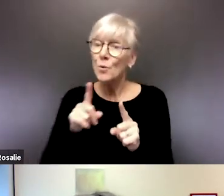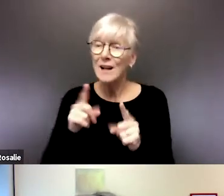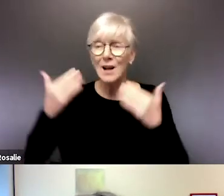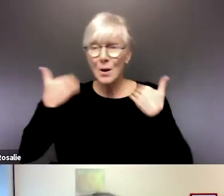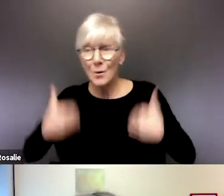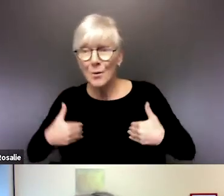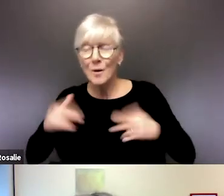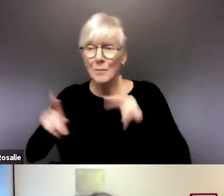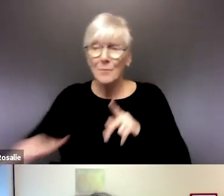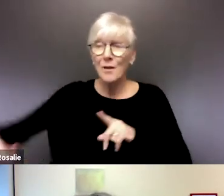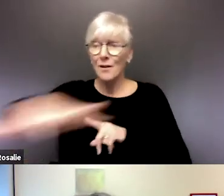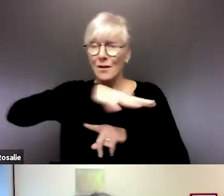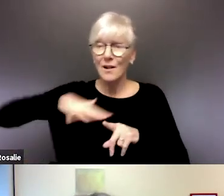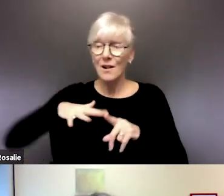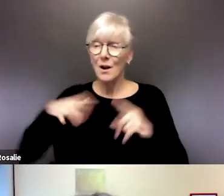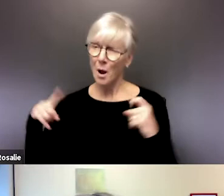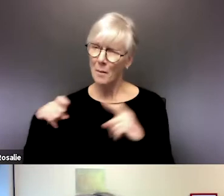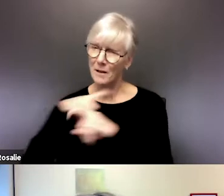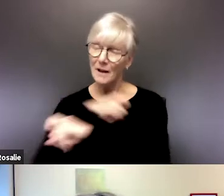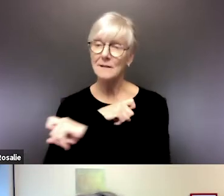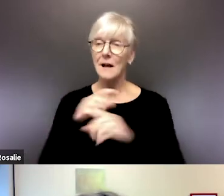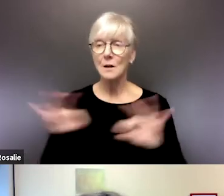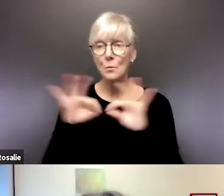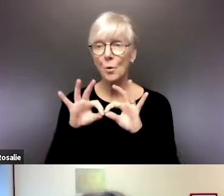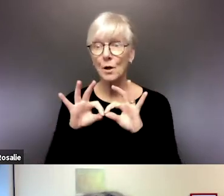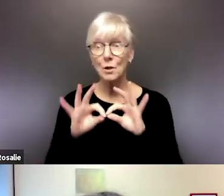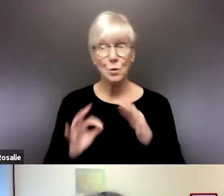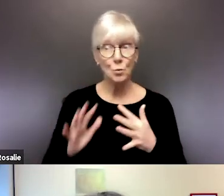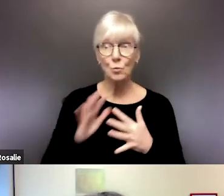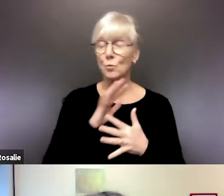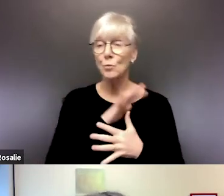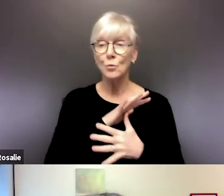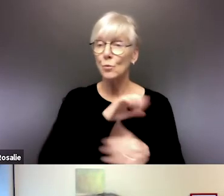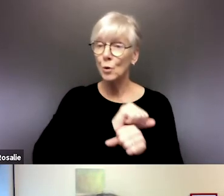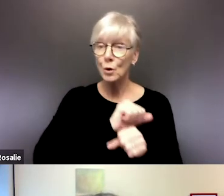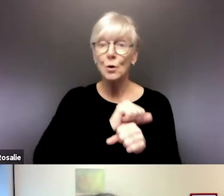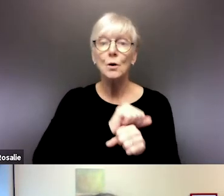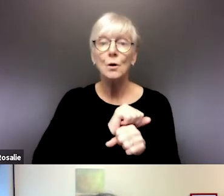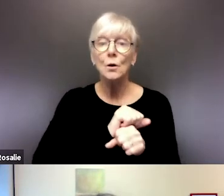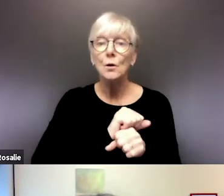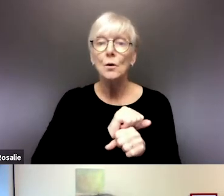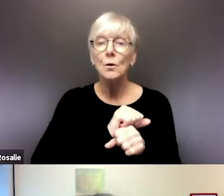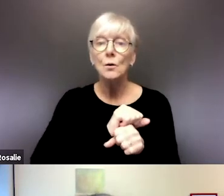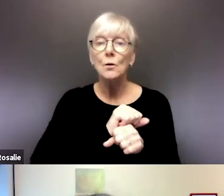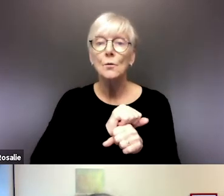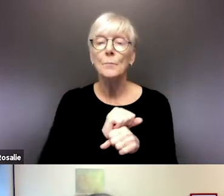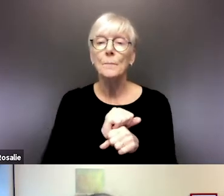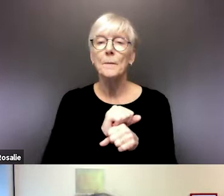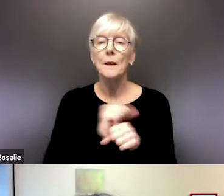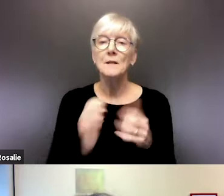at work and the need to put work at the heart of the process. What does it mean to recognize the